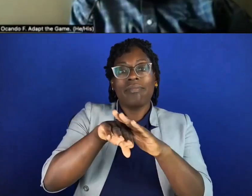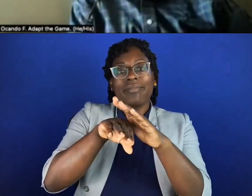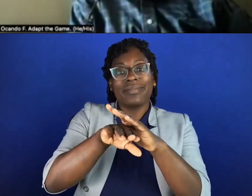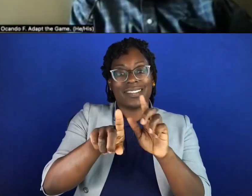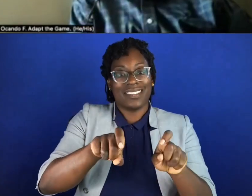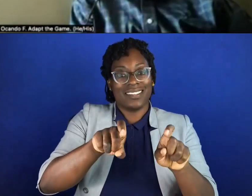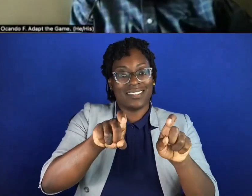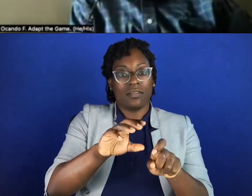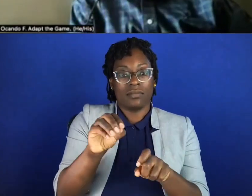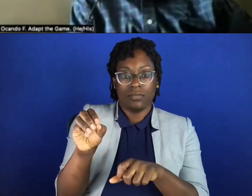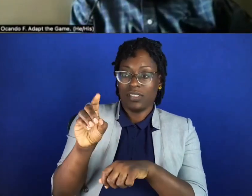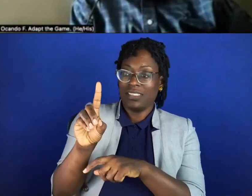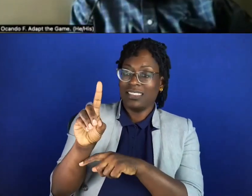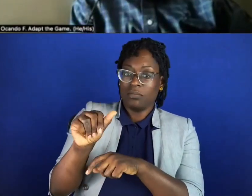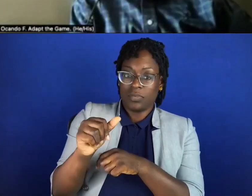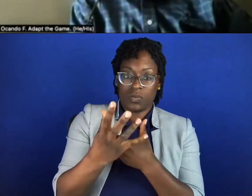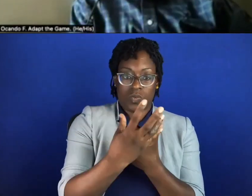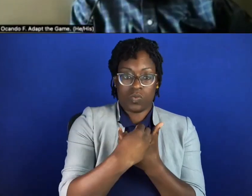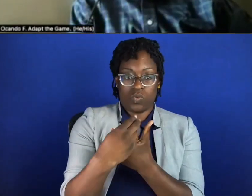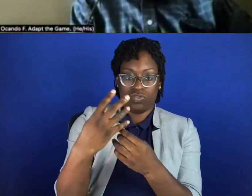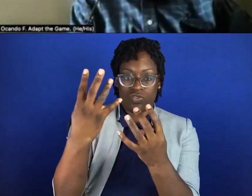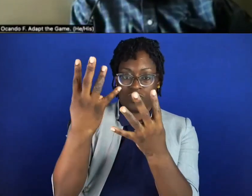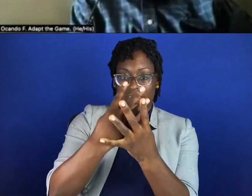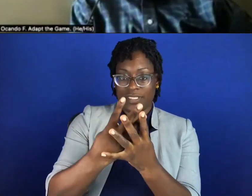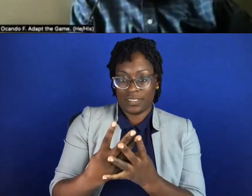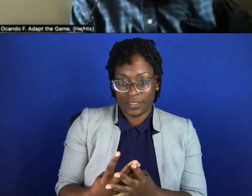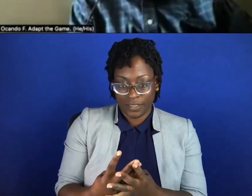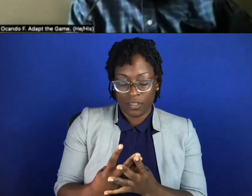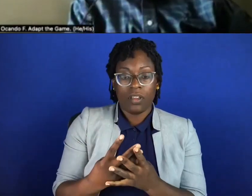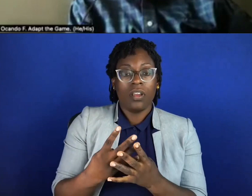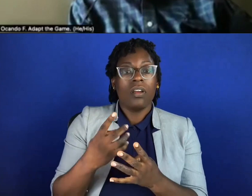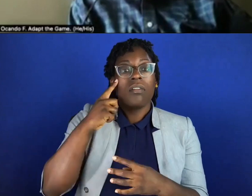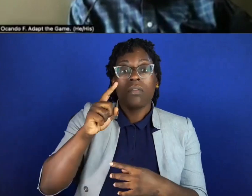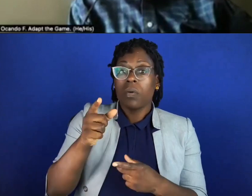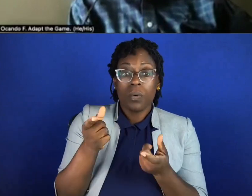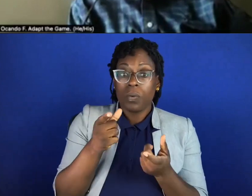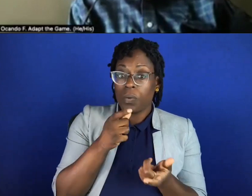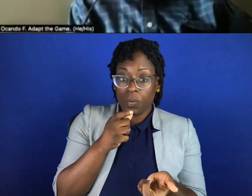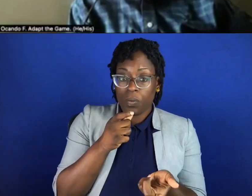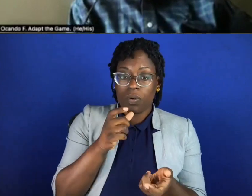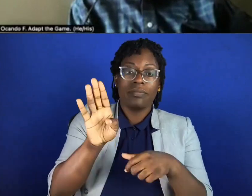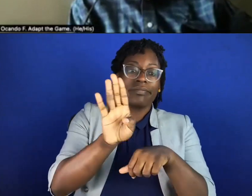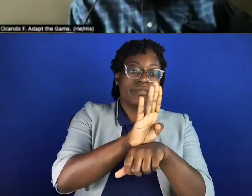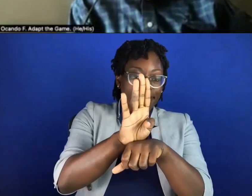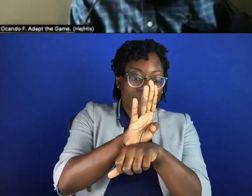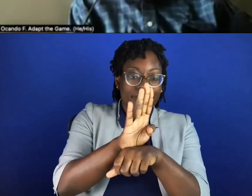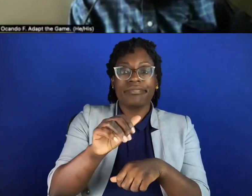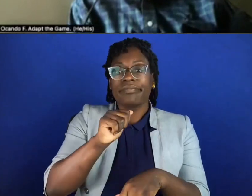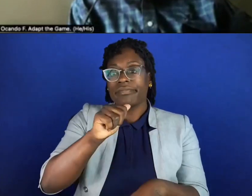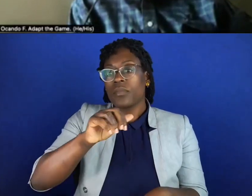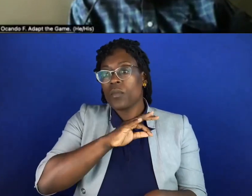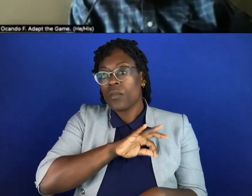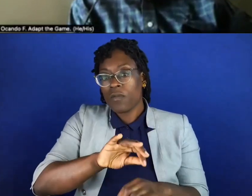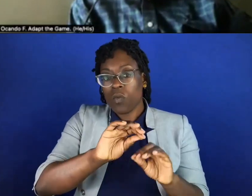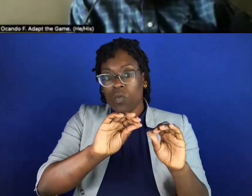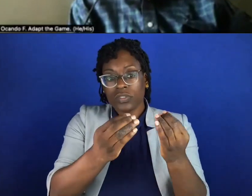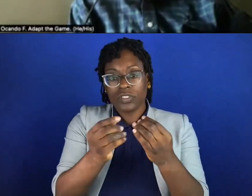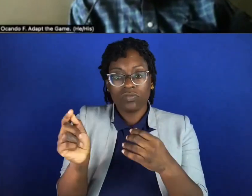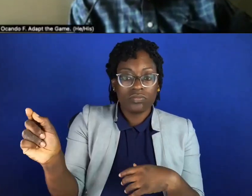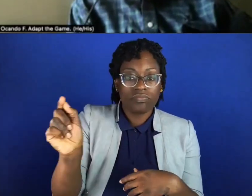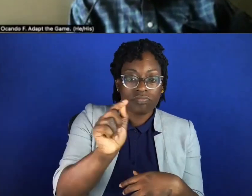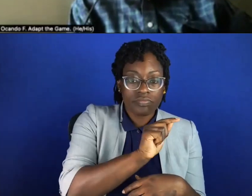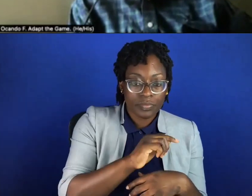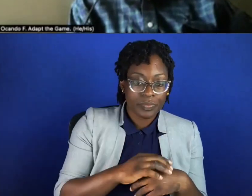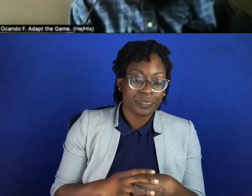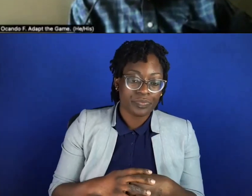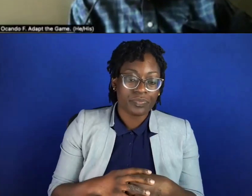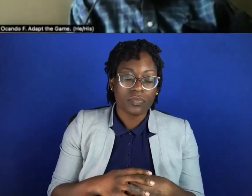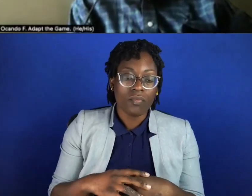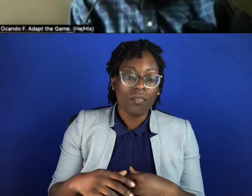and disability inclusion training to businesses and non-profit organizations. When I started